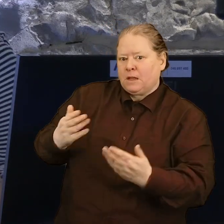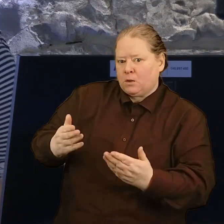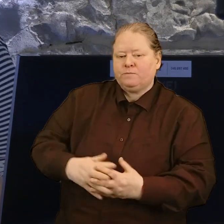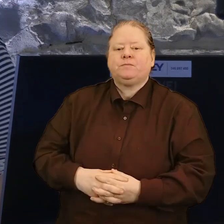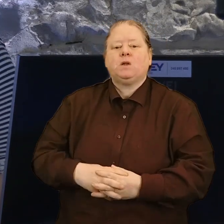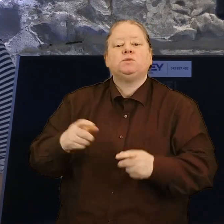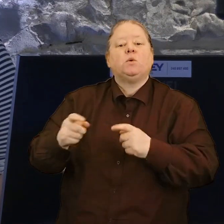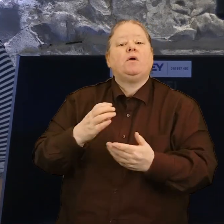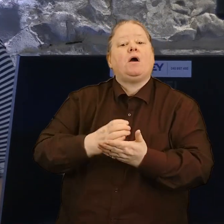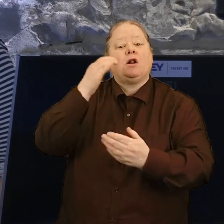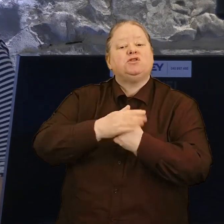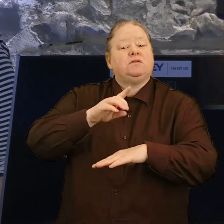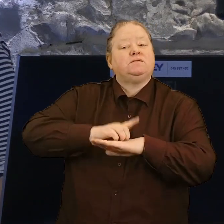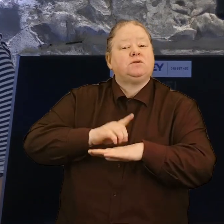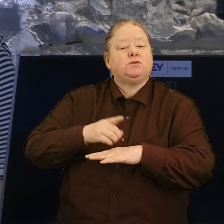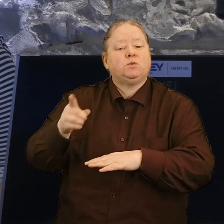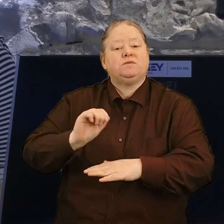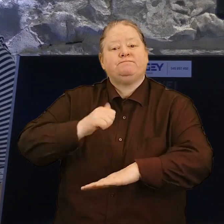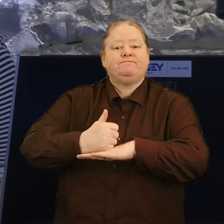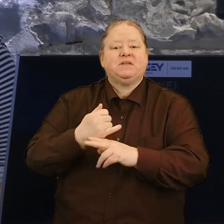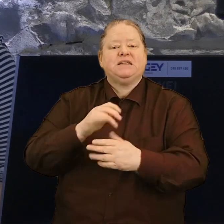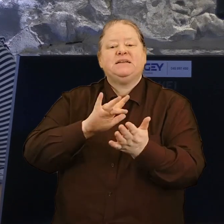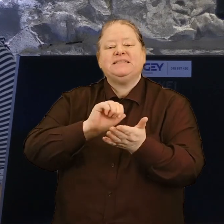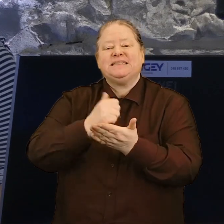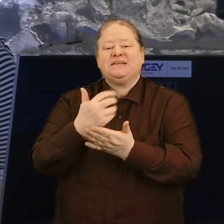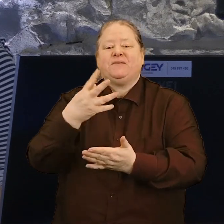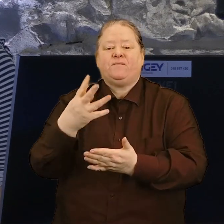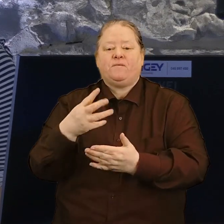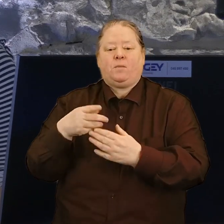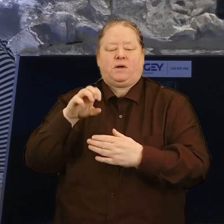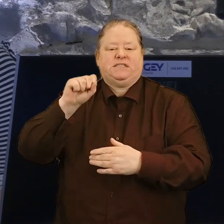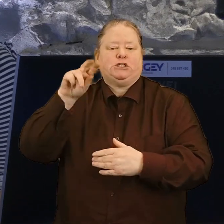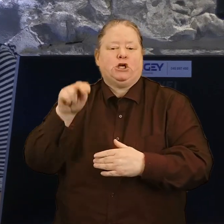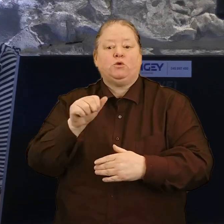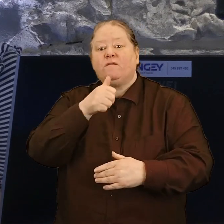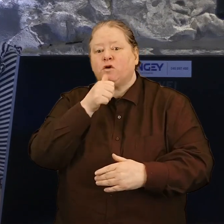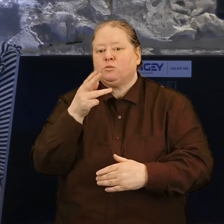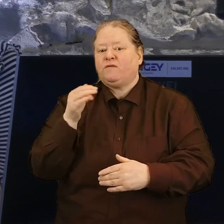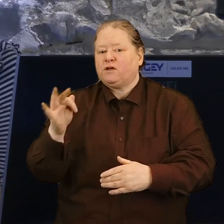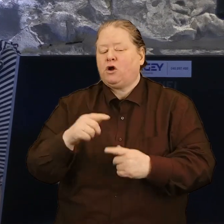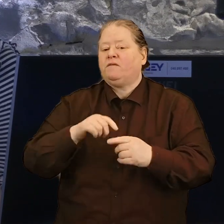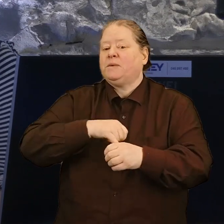So the College of Physicians was founded in 1654 by John Stern who was the first Professor of Medicine in Trinity College and